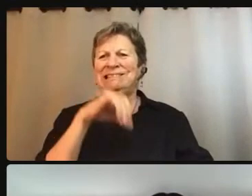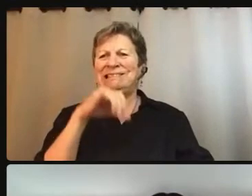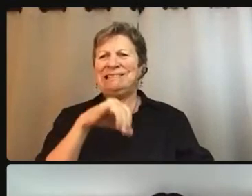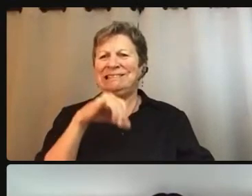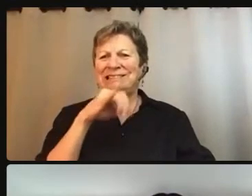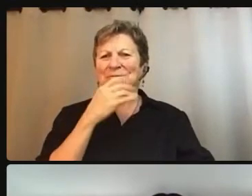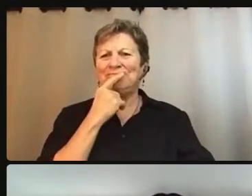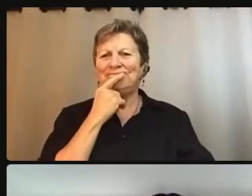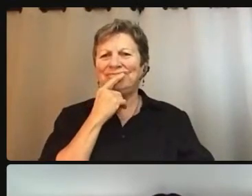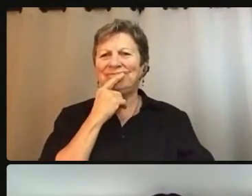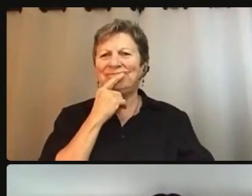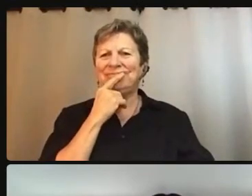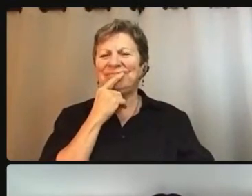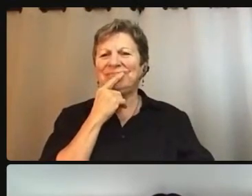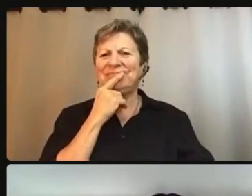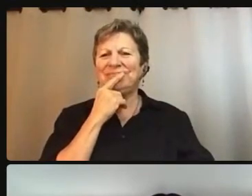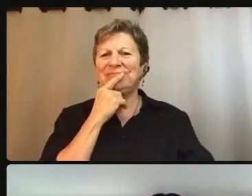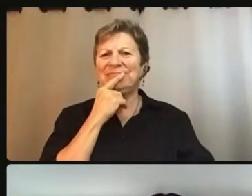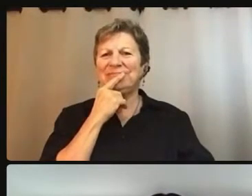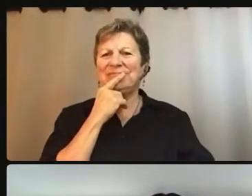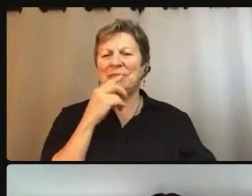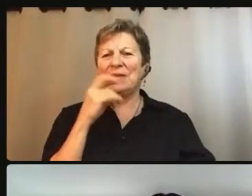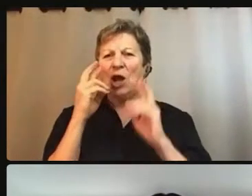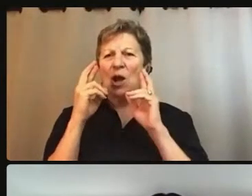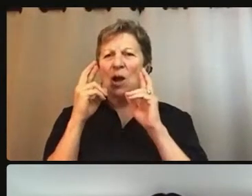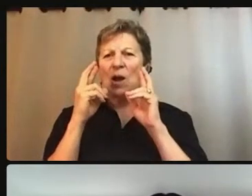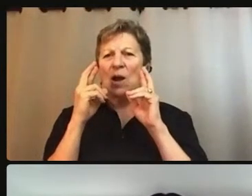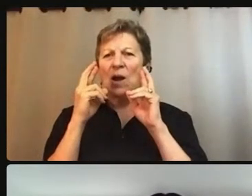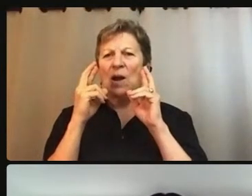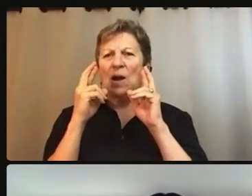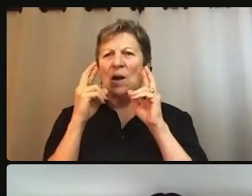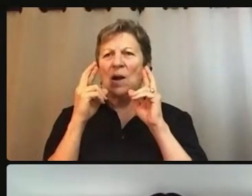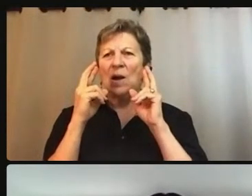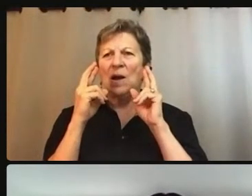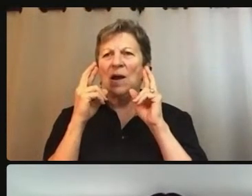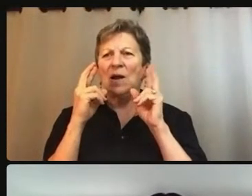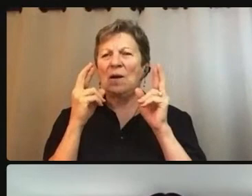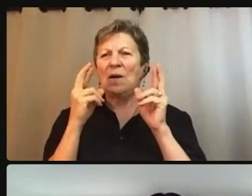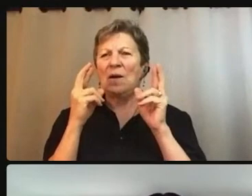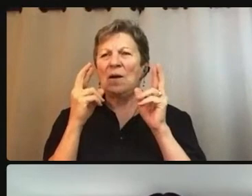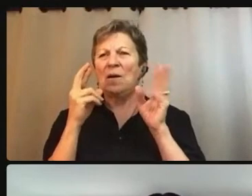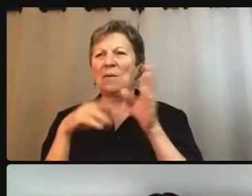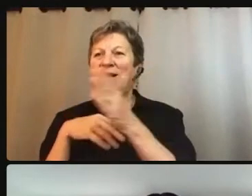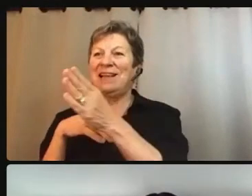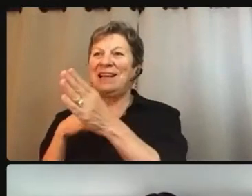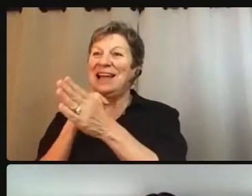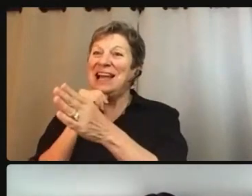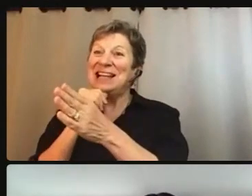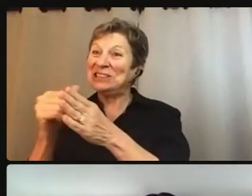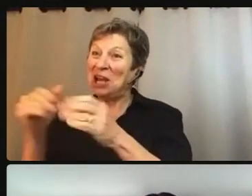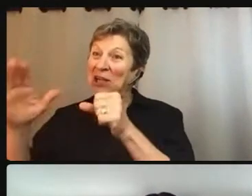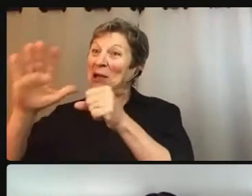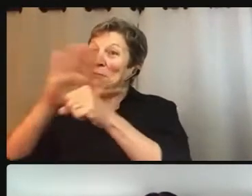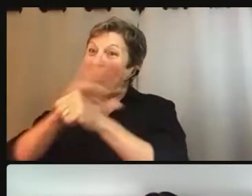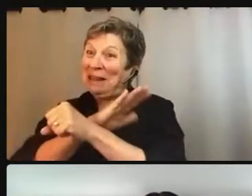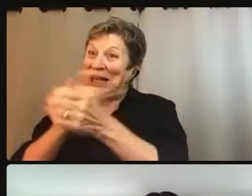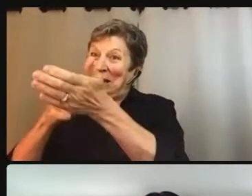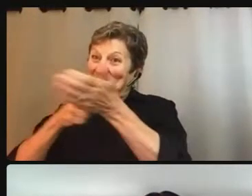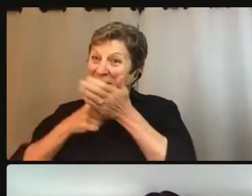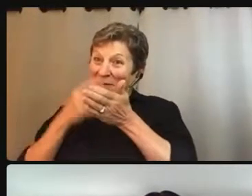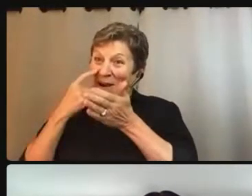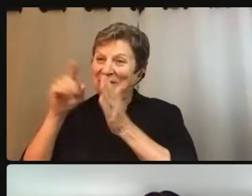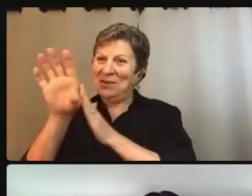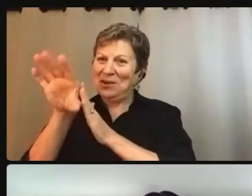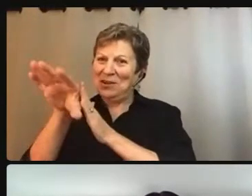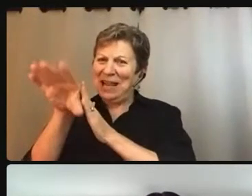CAMERA AND RAISE THAT'S OKAY.